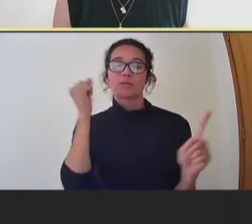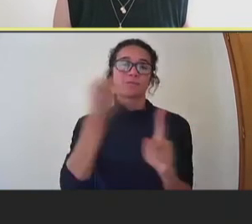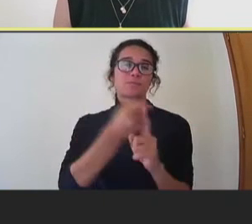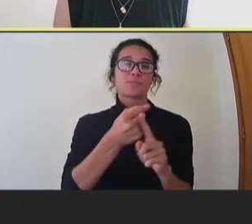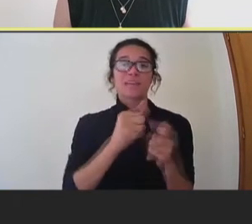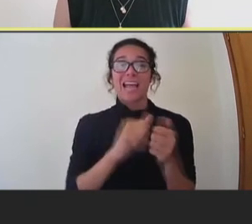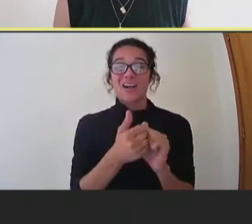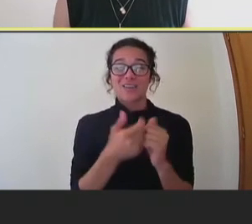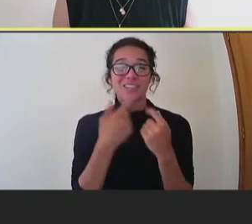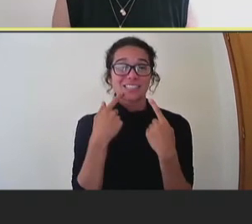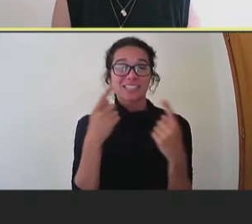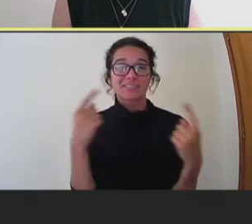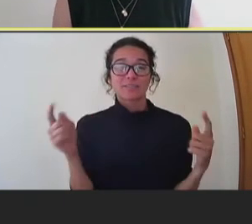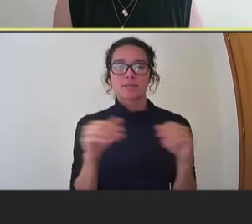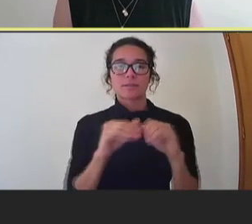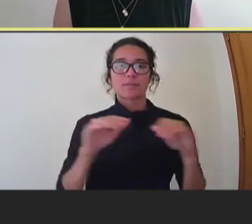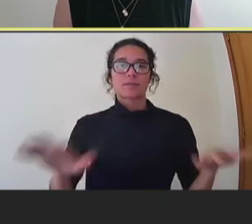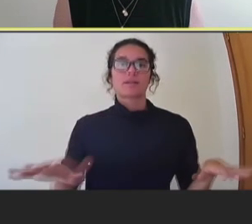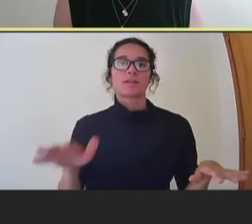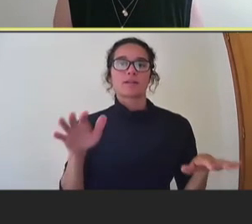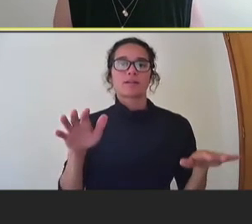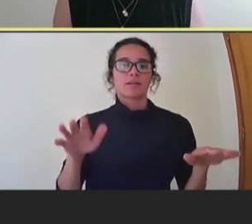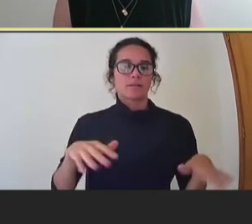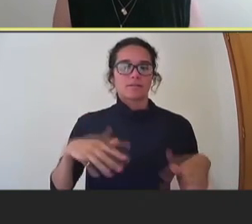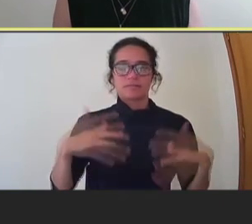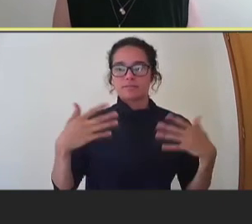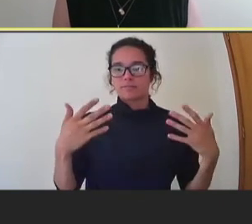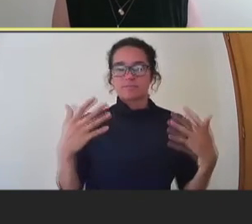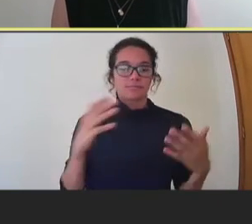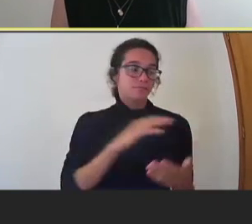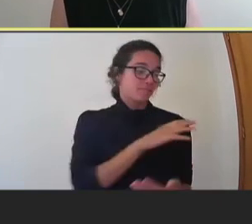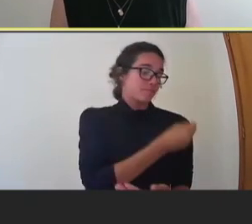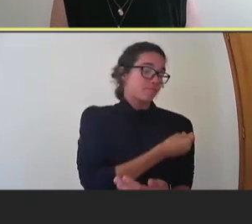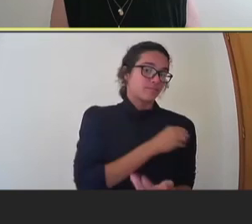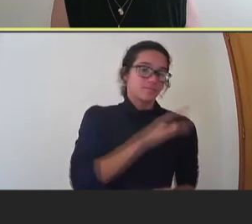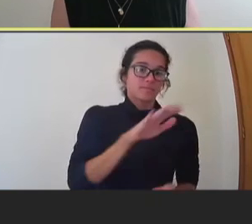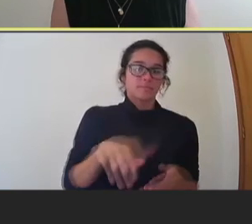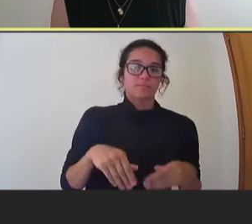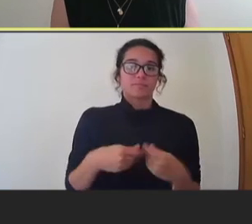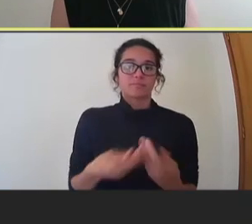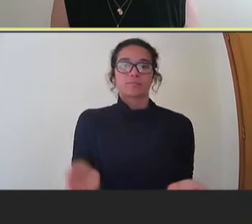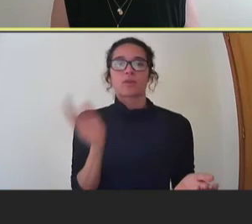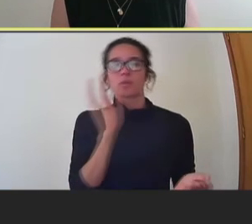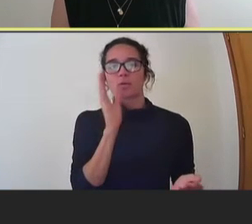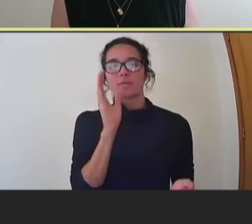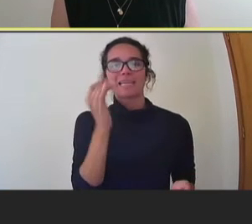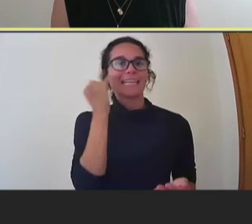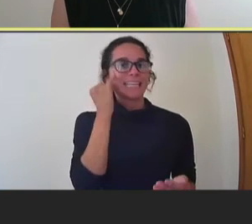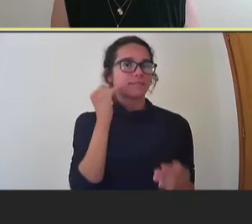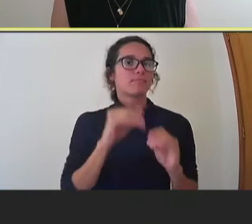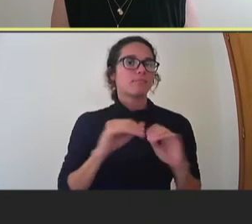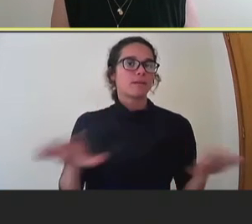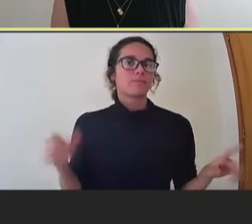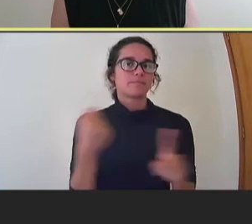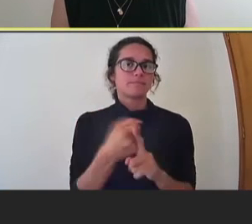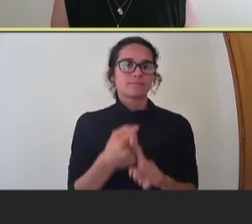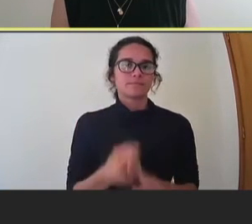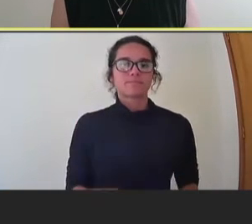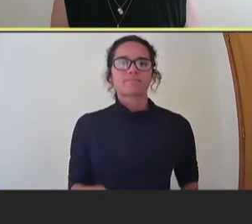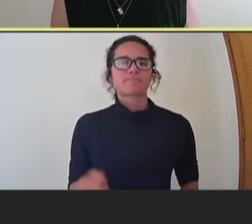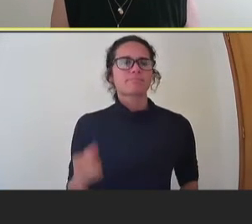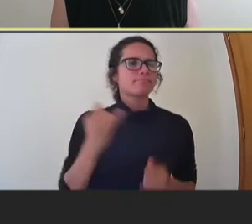pandemic rollout will be. I'd like to move to the last slide, please.